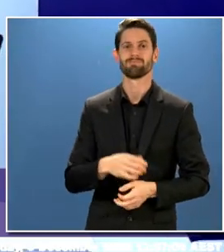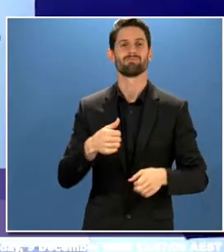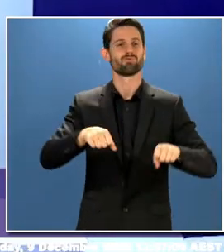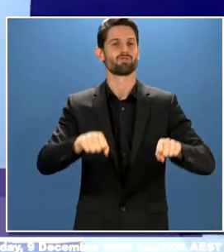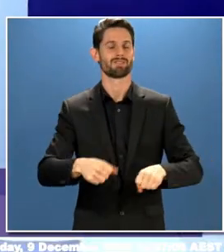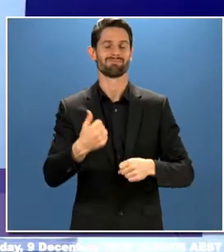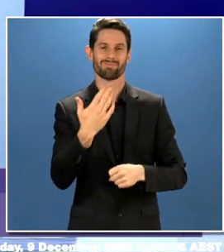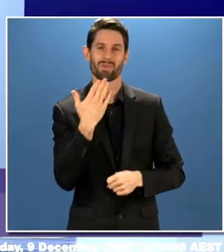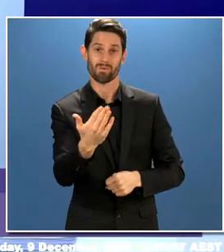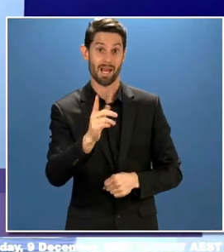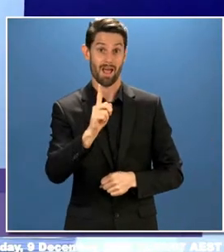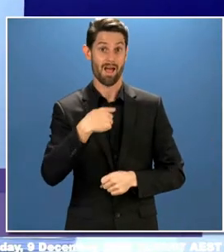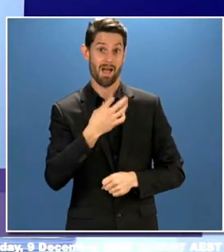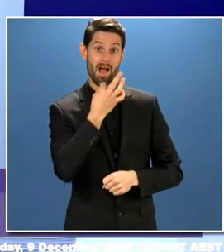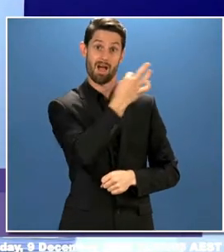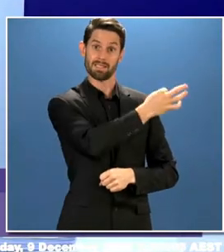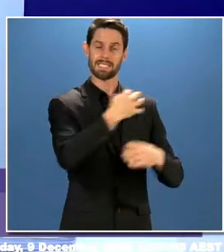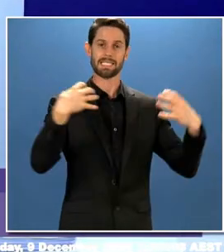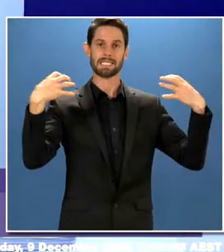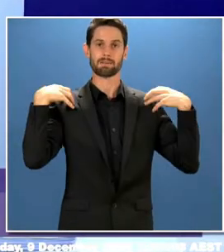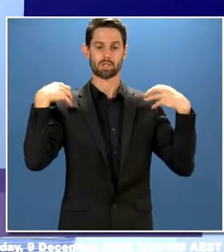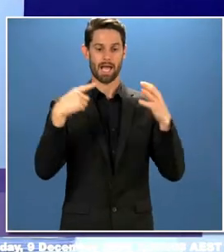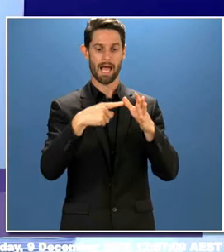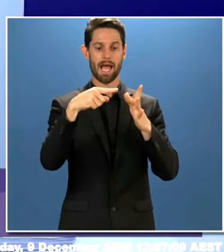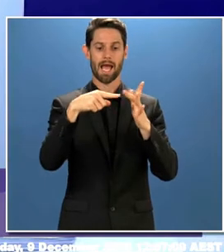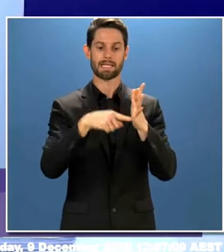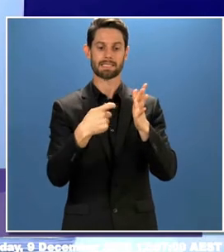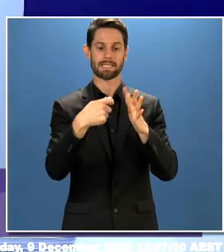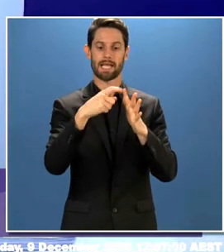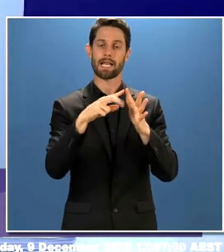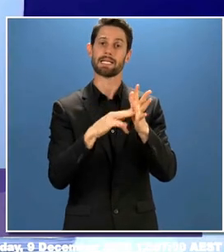I shall ask Commissioner Atkinson who is with you in the hearing room.